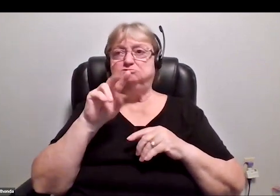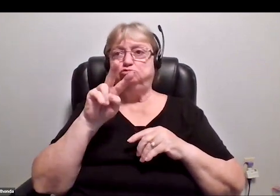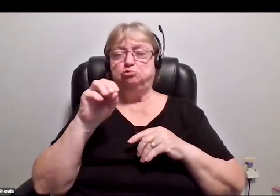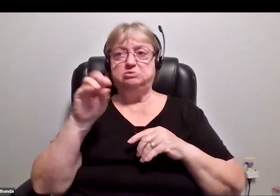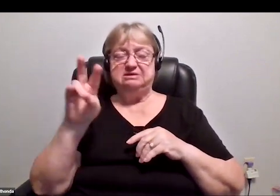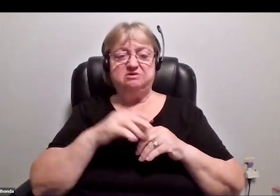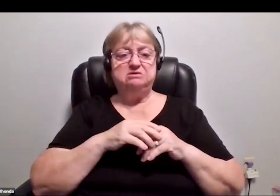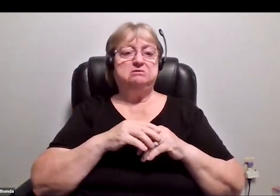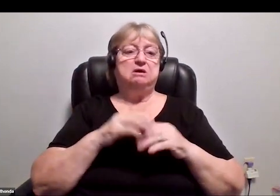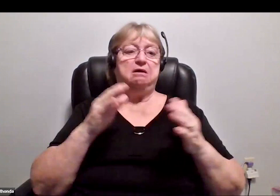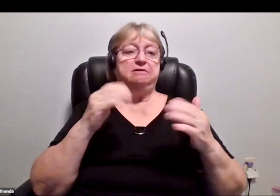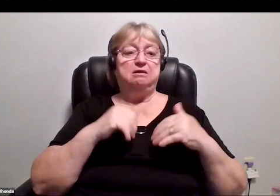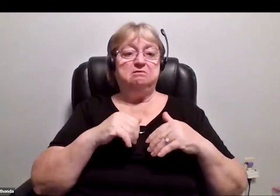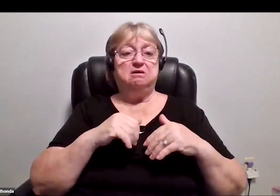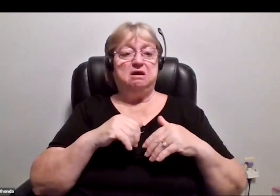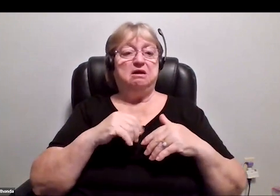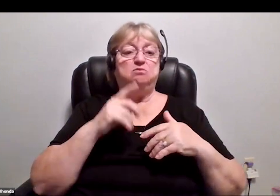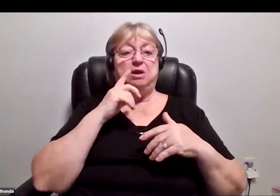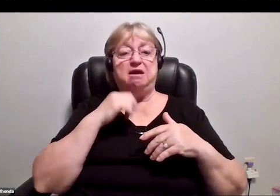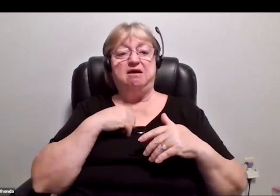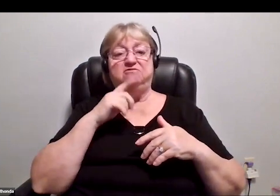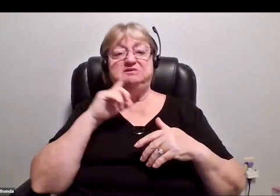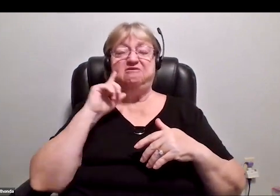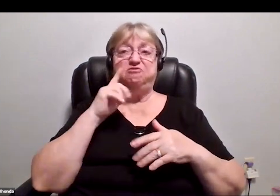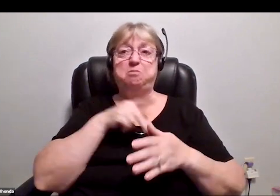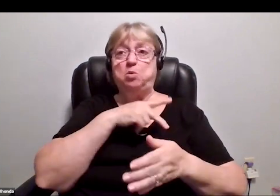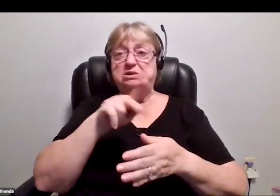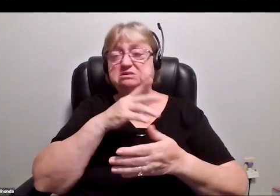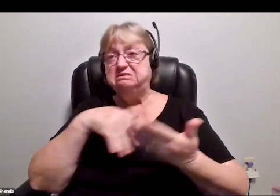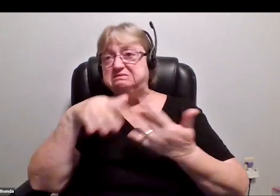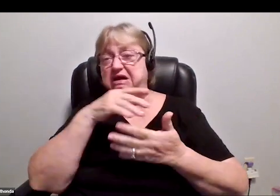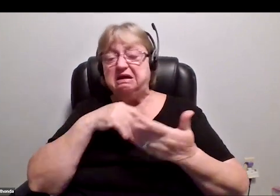where it was edited by Alice Wong of the Disability Visibility Project and a million other projects